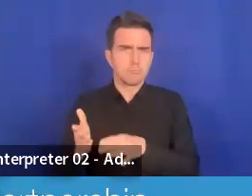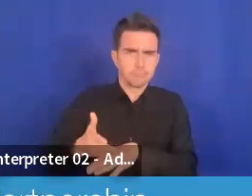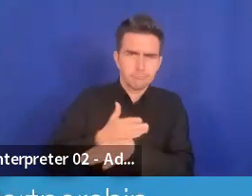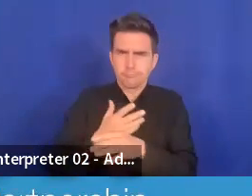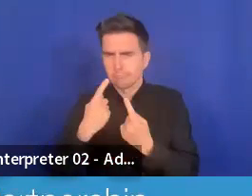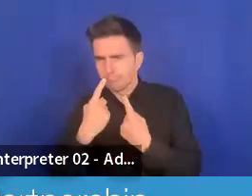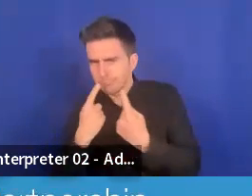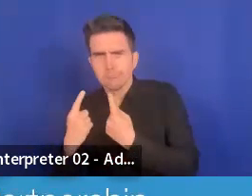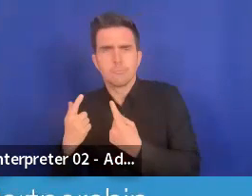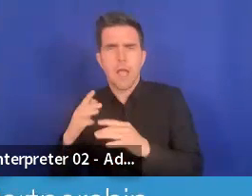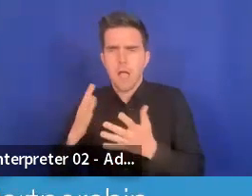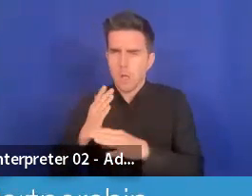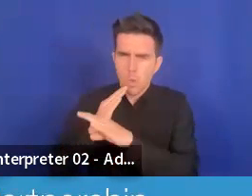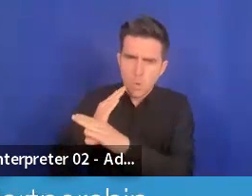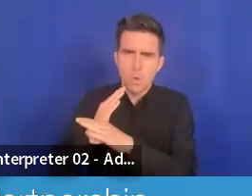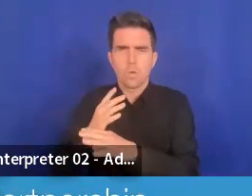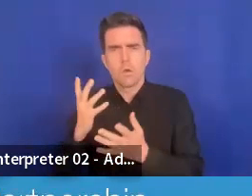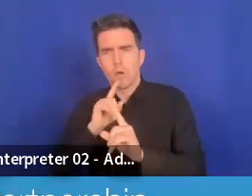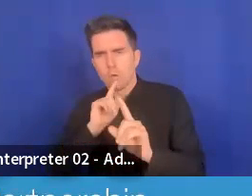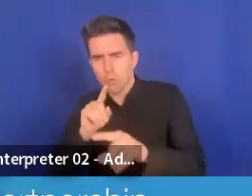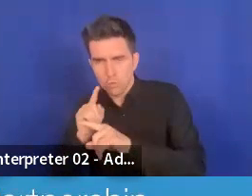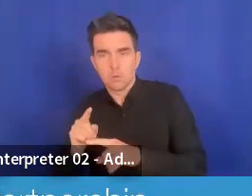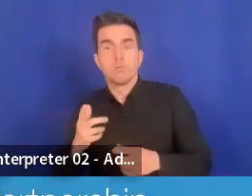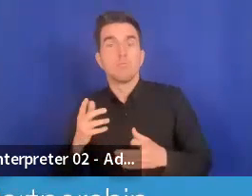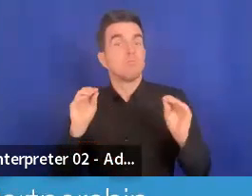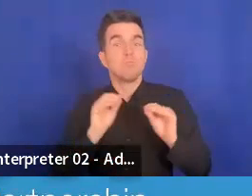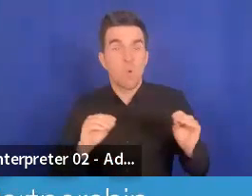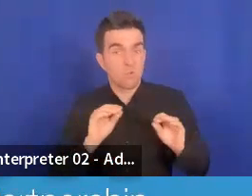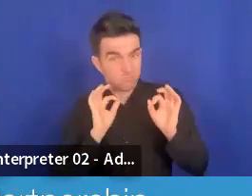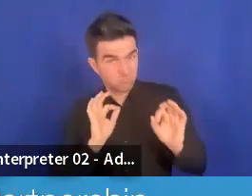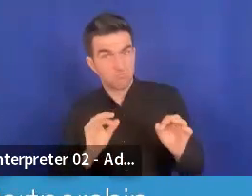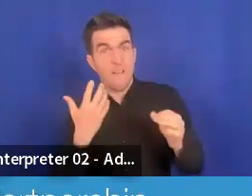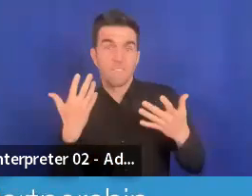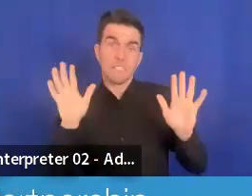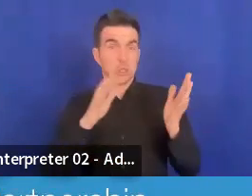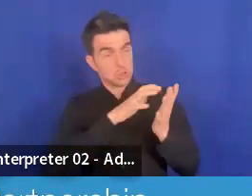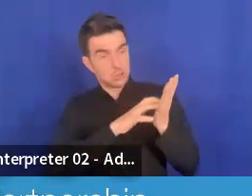I don't have a lot of intel on how the language for that document is being sourced.